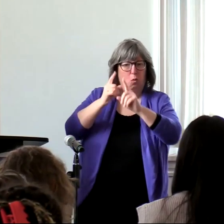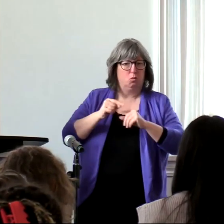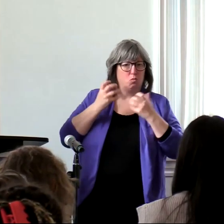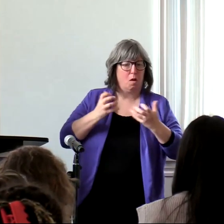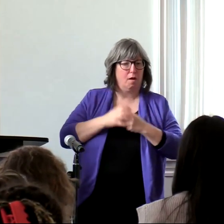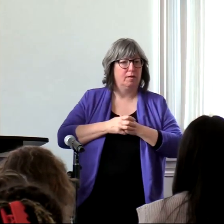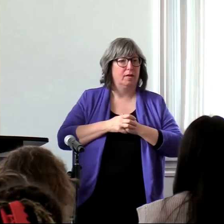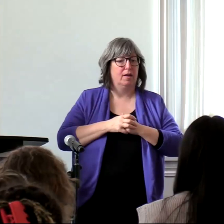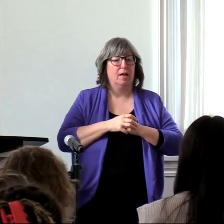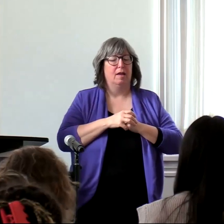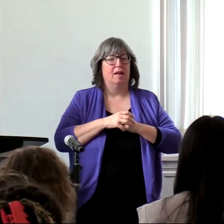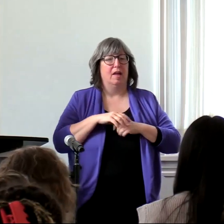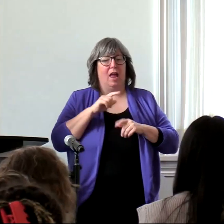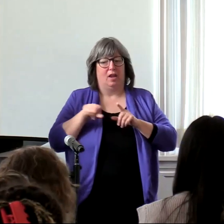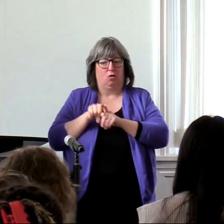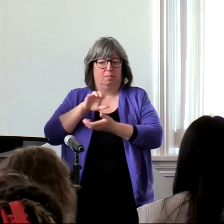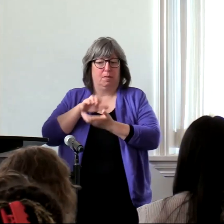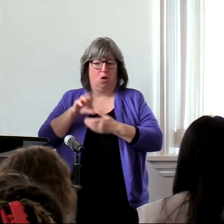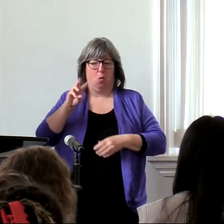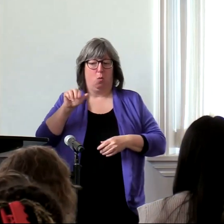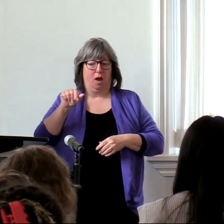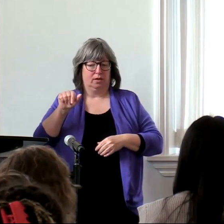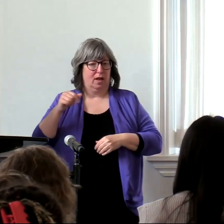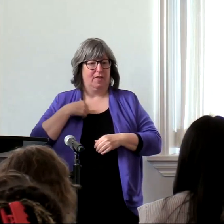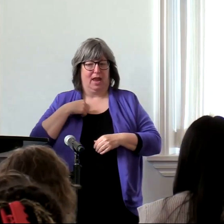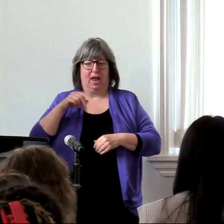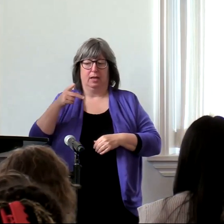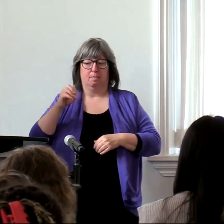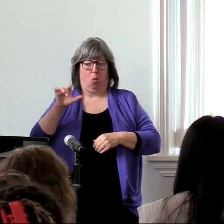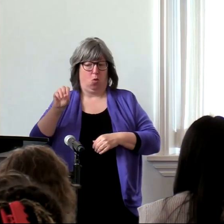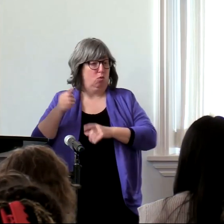He married Wanda, also a polio survivor, and raised two daughters.